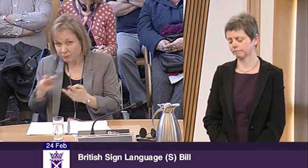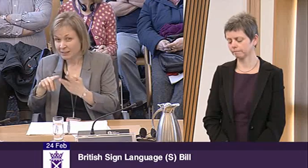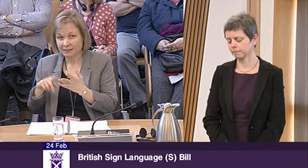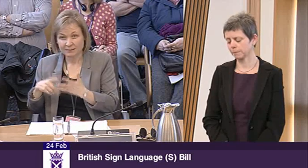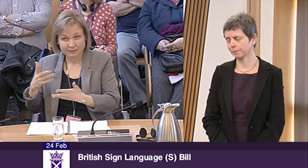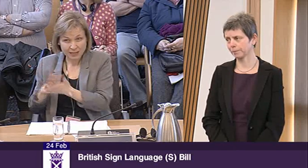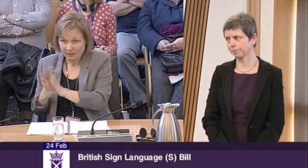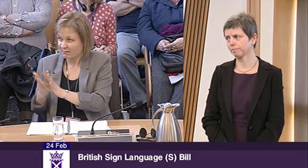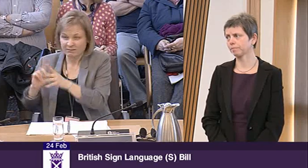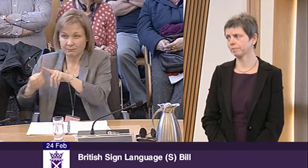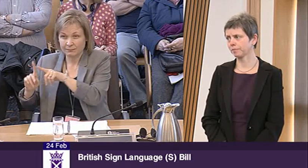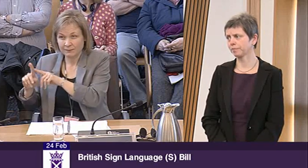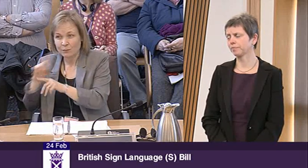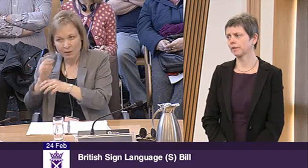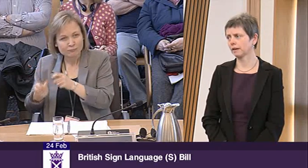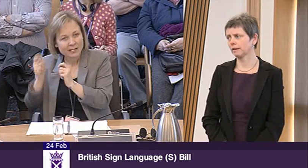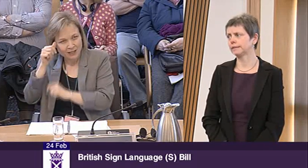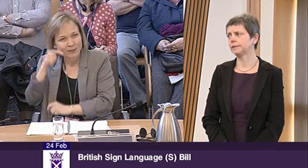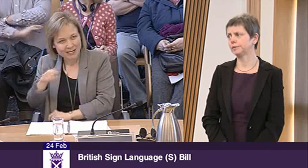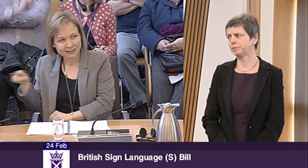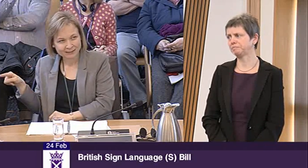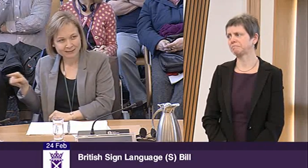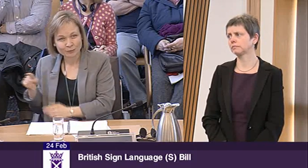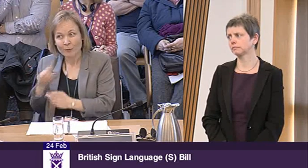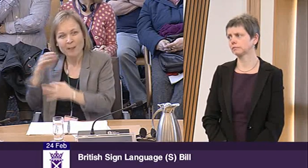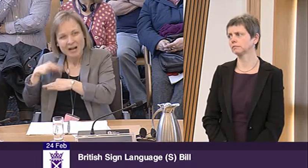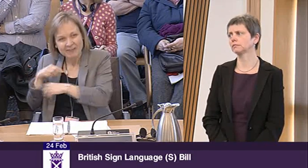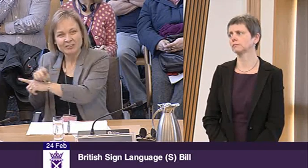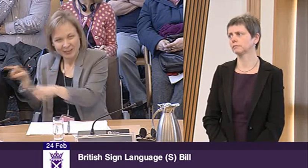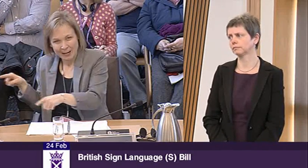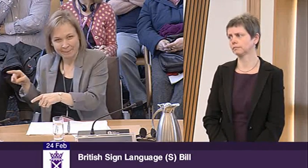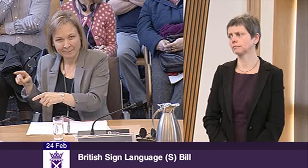of lip-reading, deafblind communication and so on. The bill will generally raise awareness